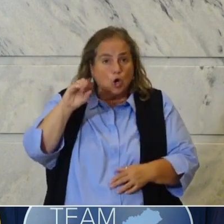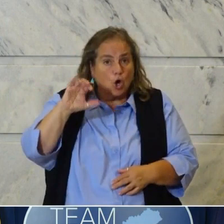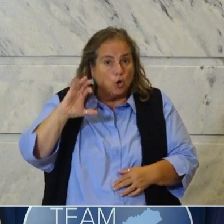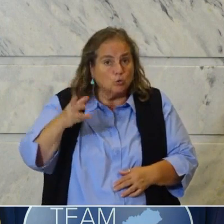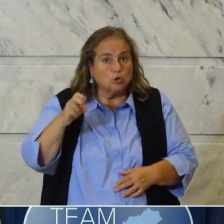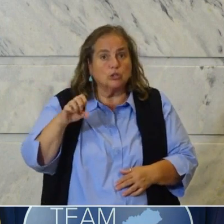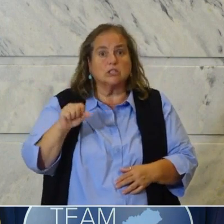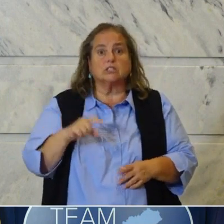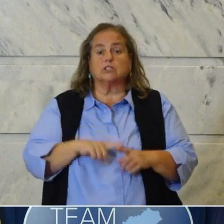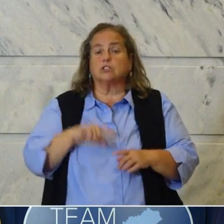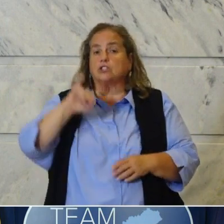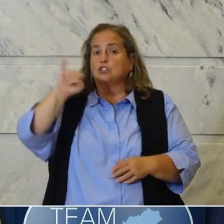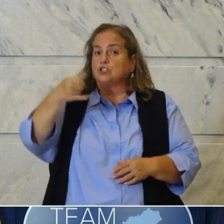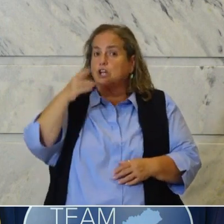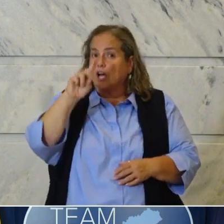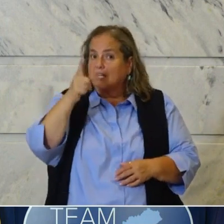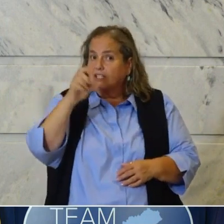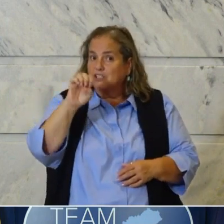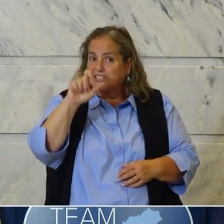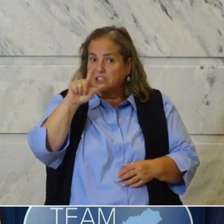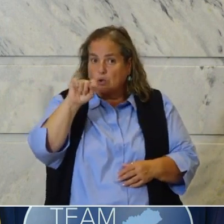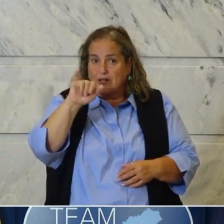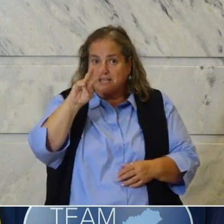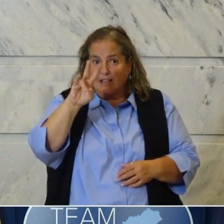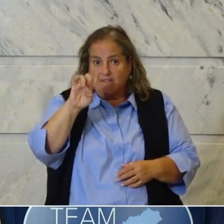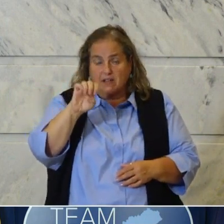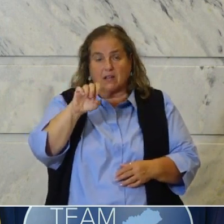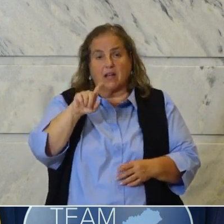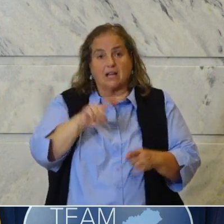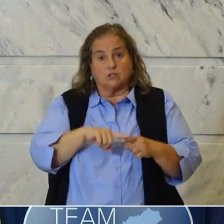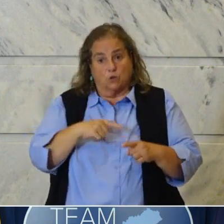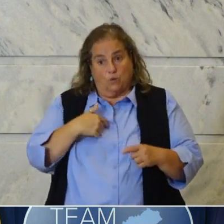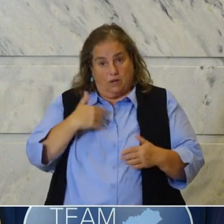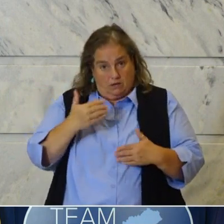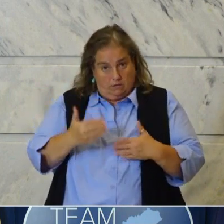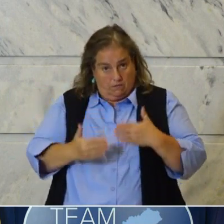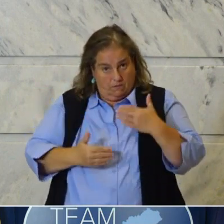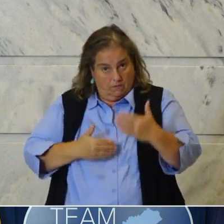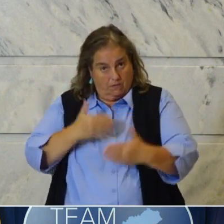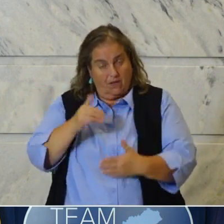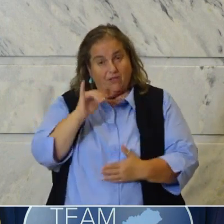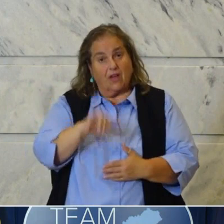judge executives is we go down this course. The's actions have cascading